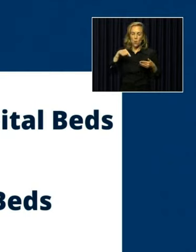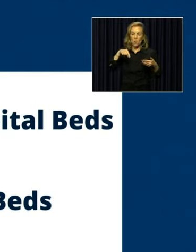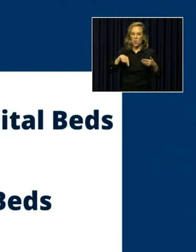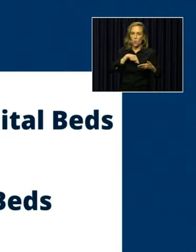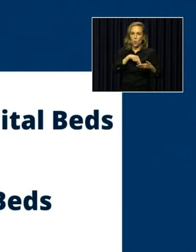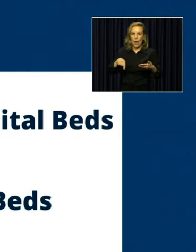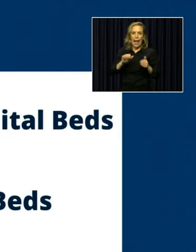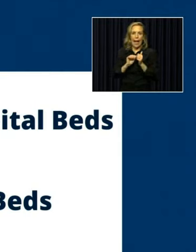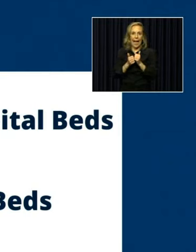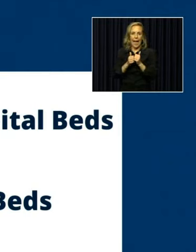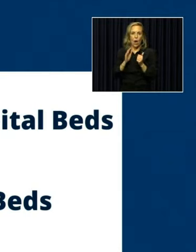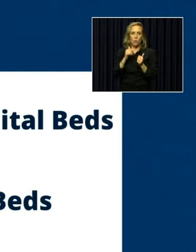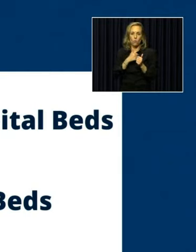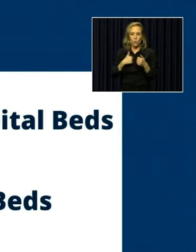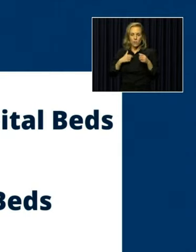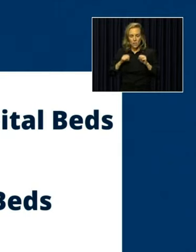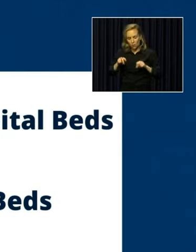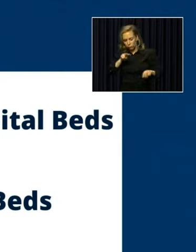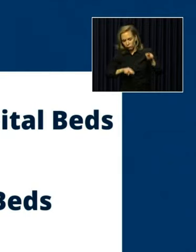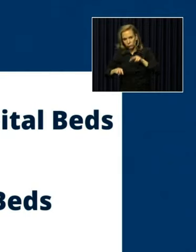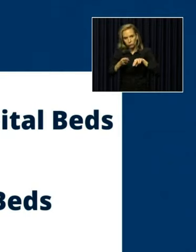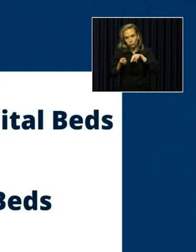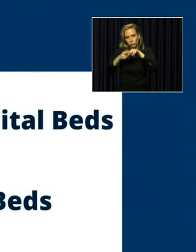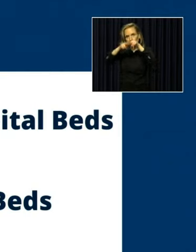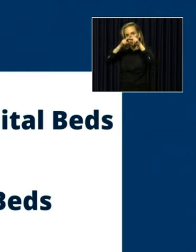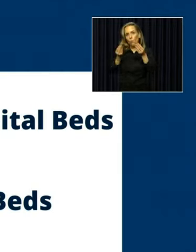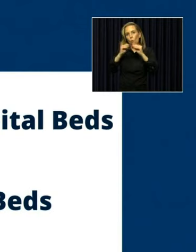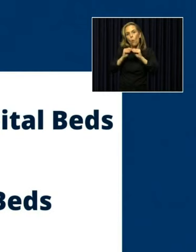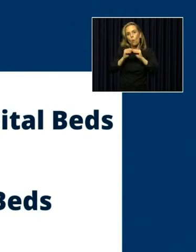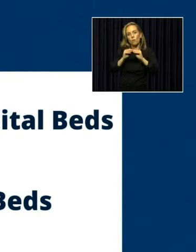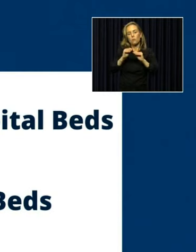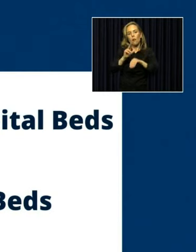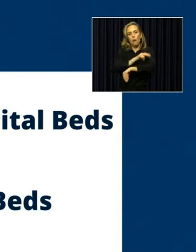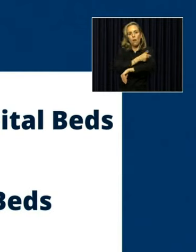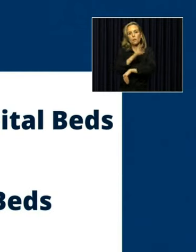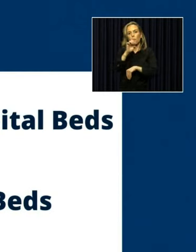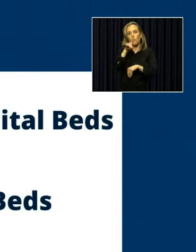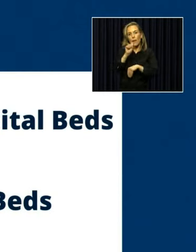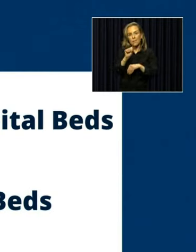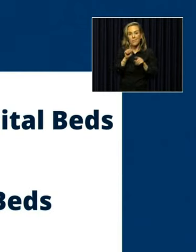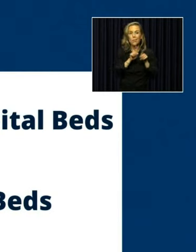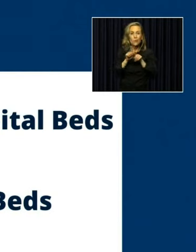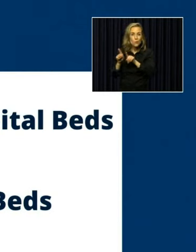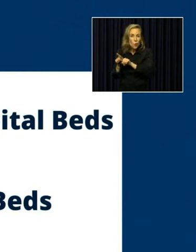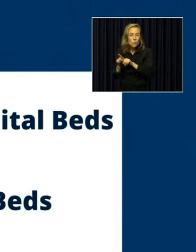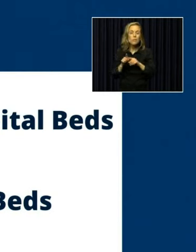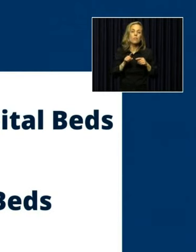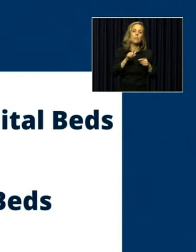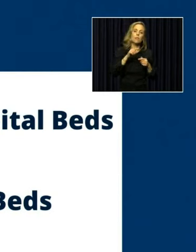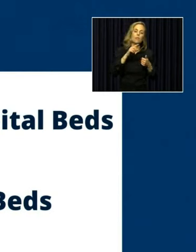THE GOWNS WHEN IF WE LOOK BACK AT THE PICTURE IT'S THE CLOTHING